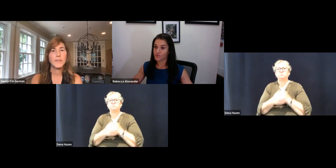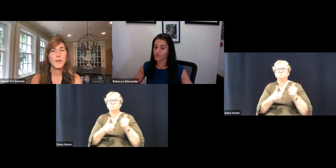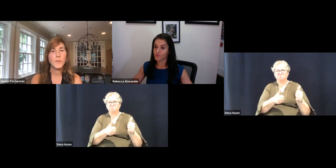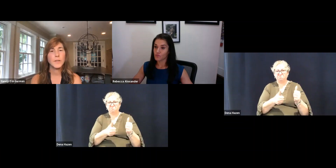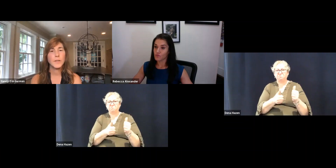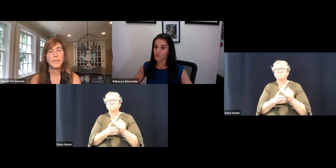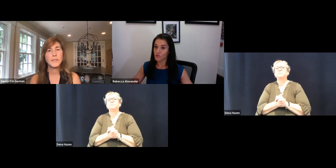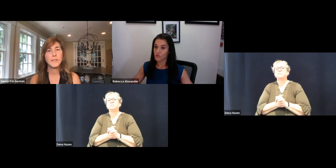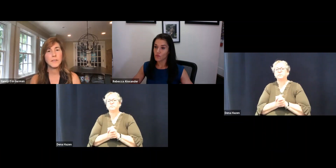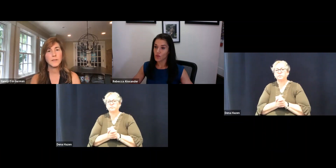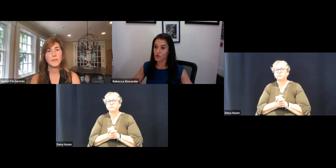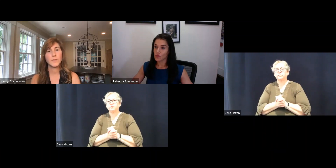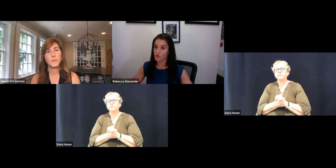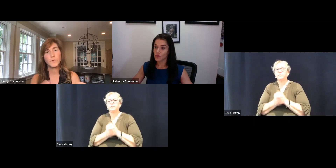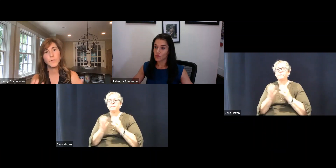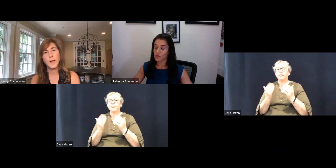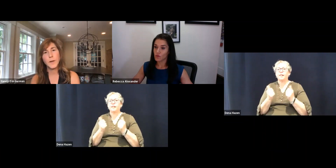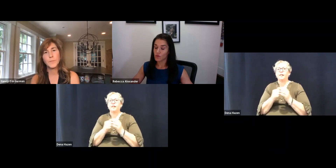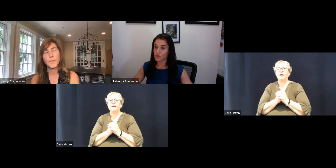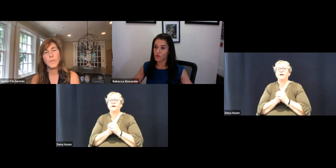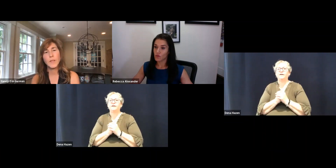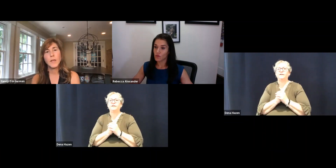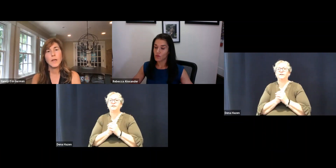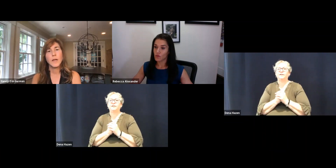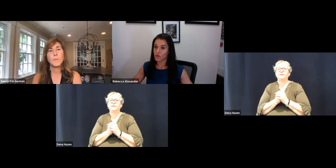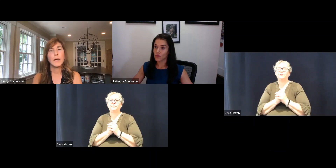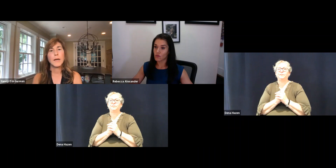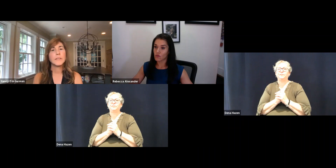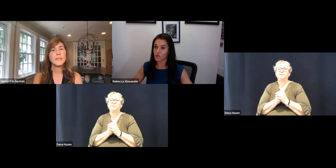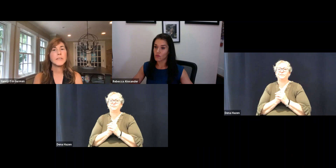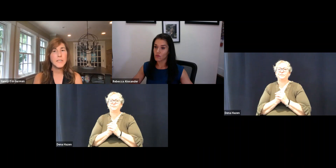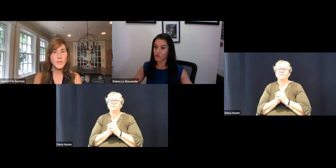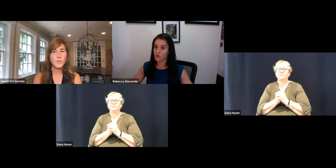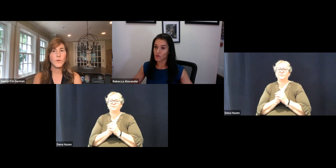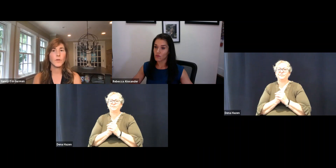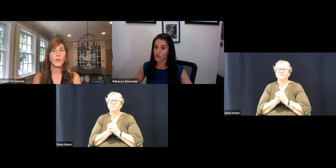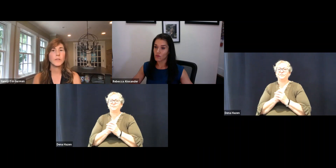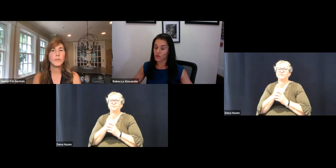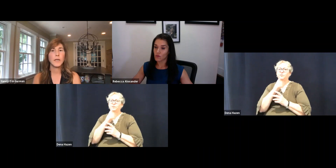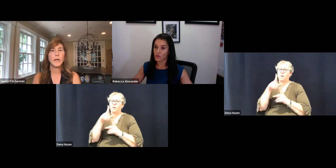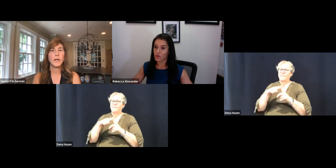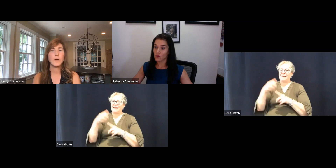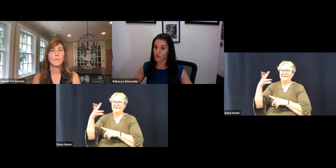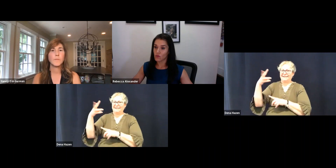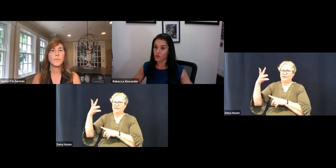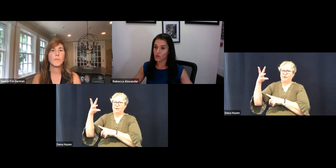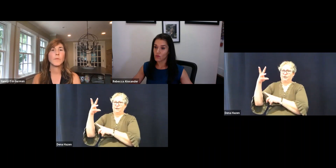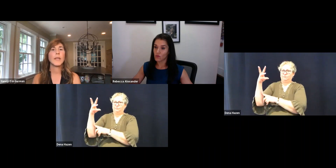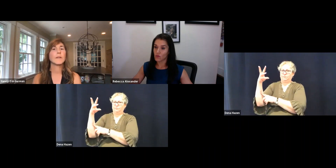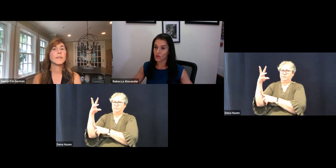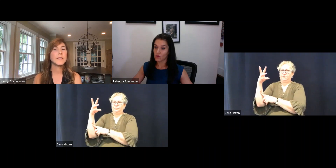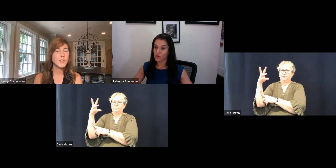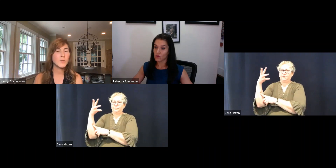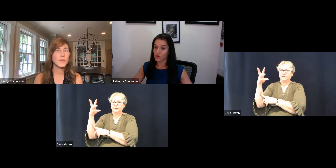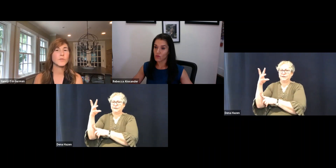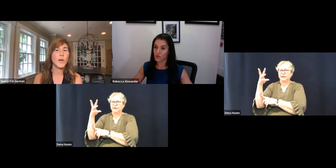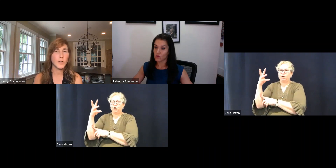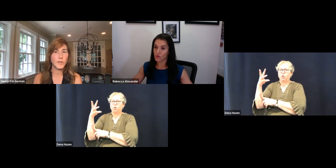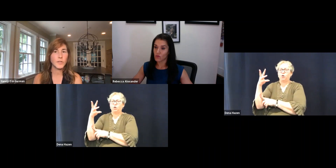So this is sort of about a 16-year-old. We have a 16-year-old daughter.